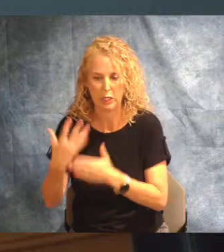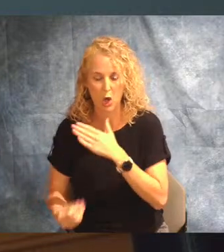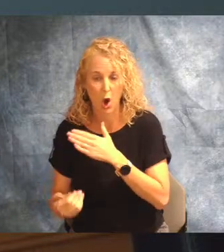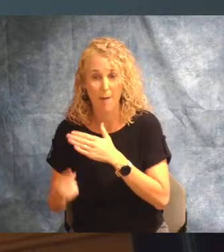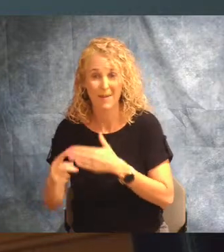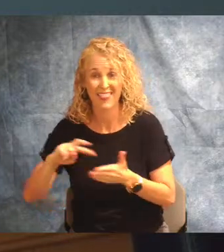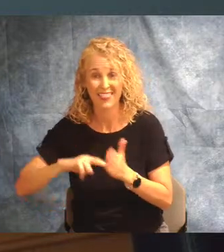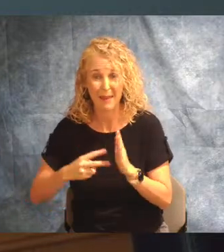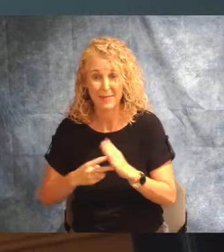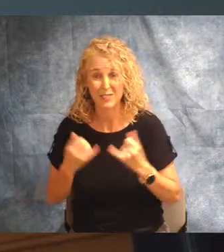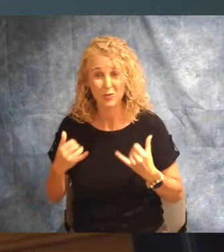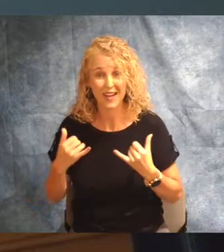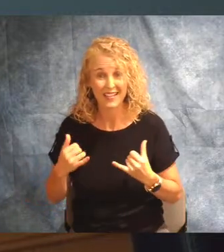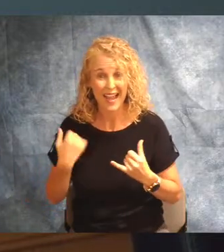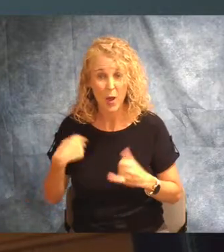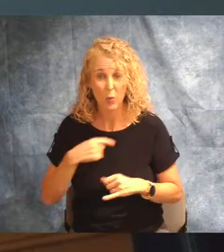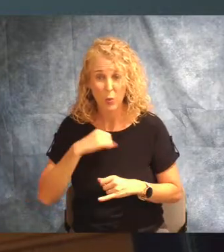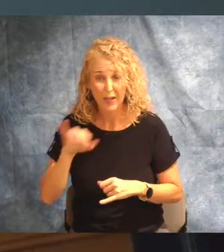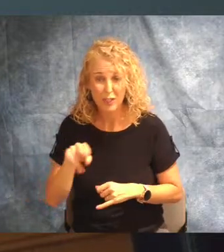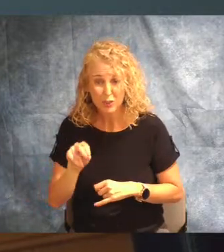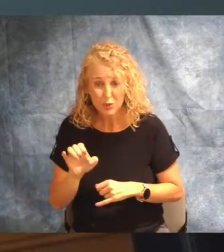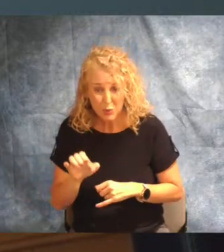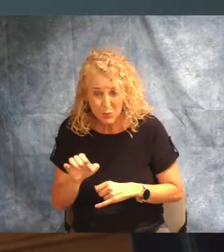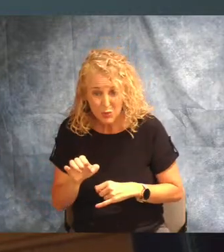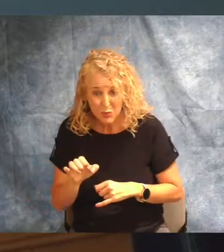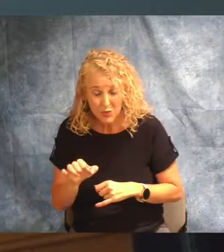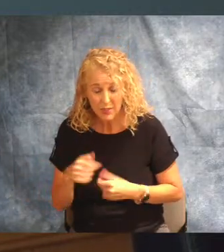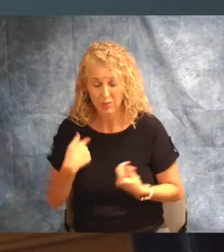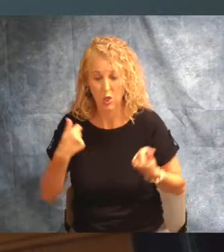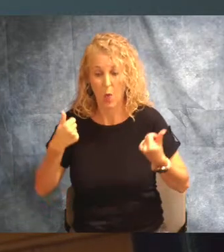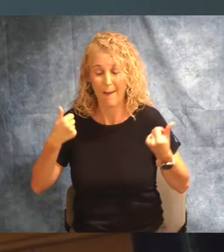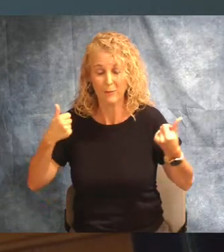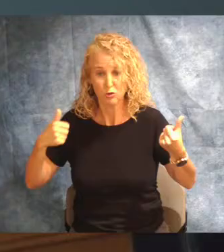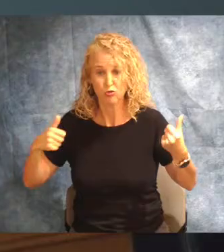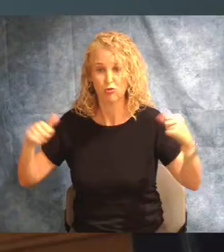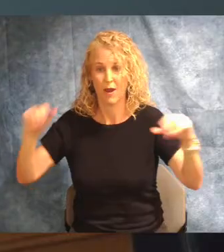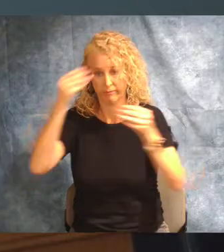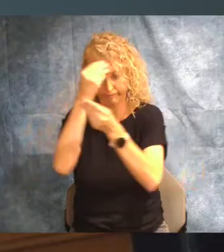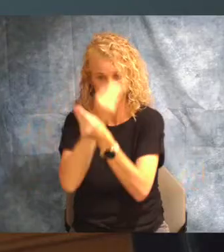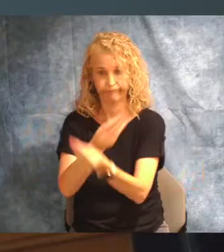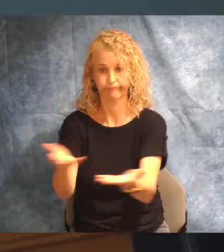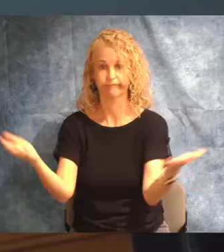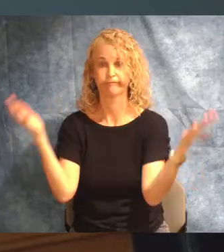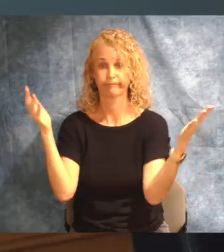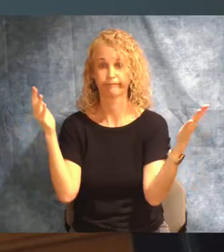through the year. So that's an effort to let our community know that things cost and they're